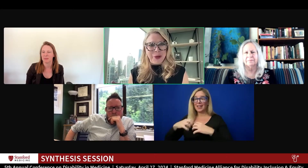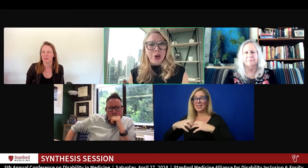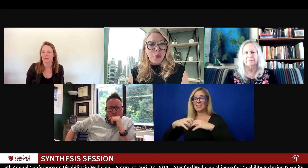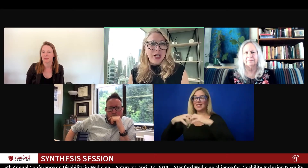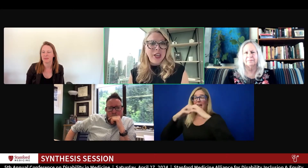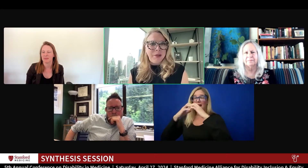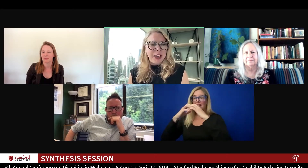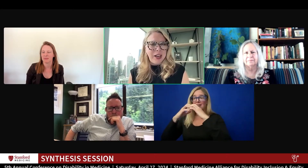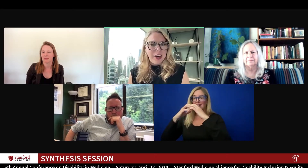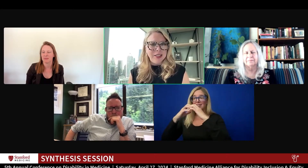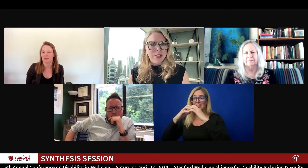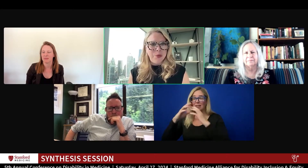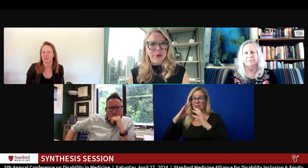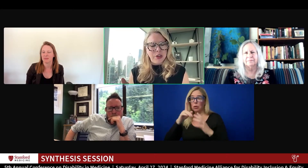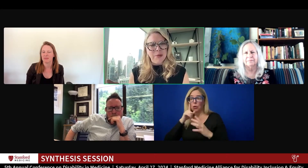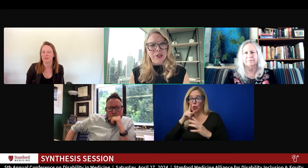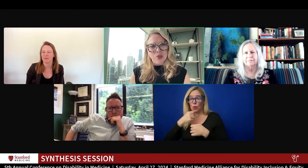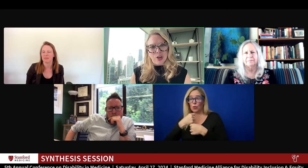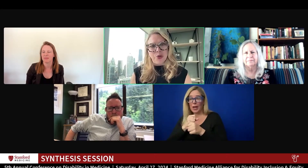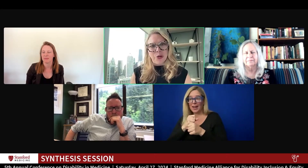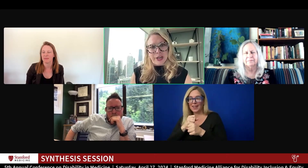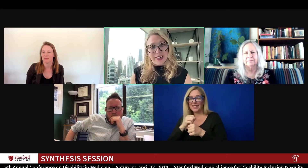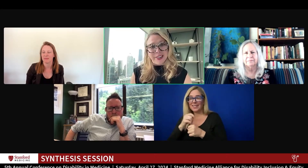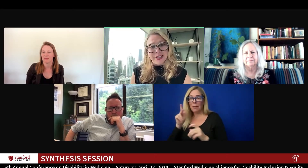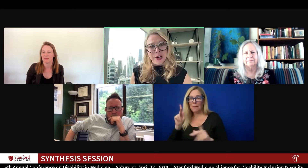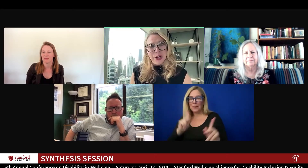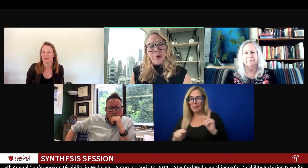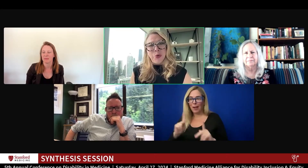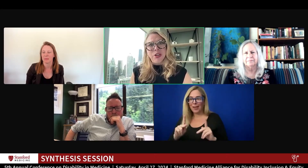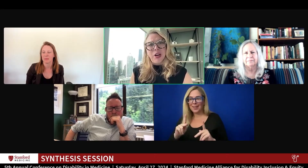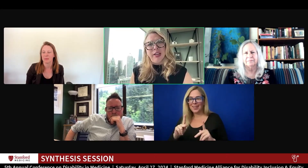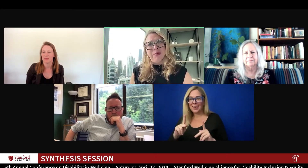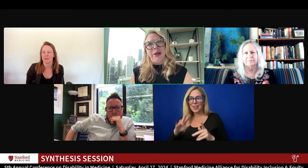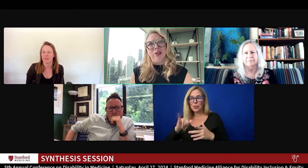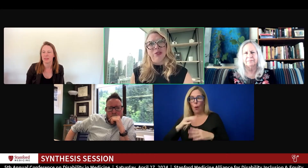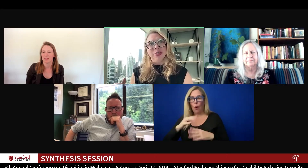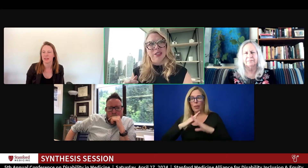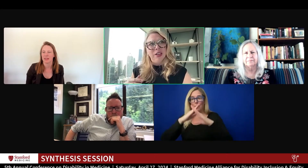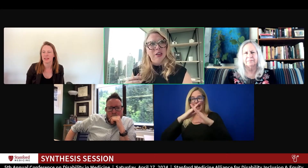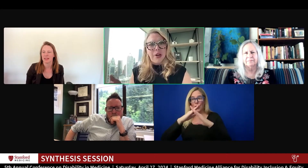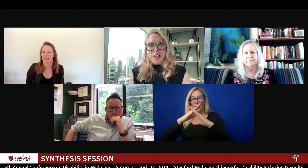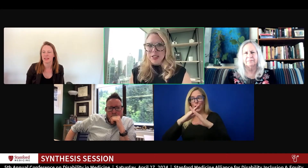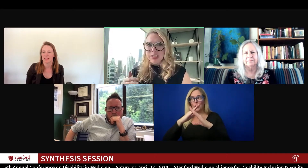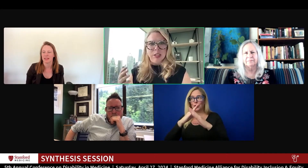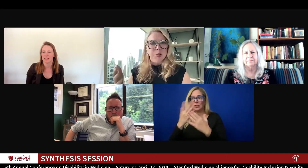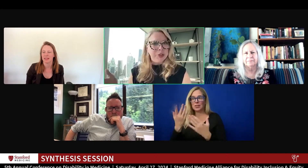They were created by us. So, when we talk about structural barriers, we're talking about policies,